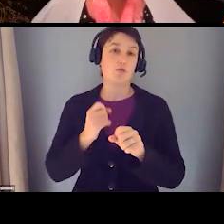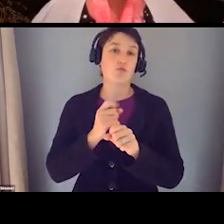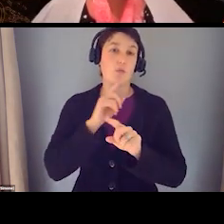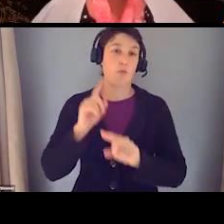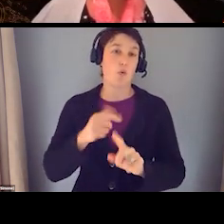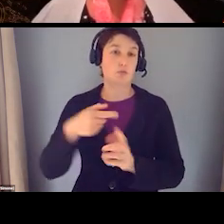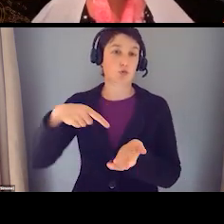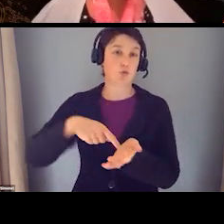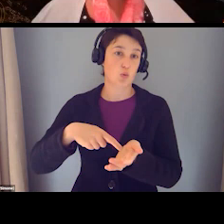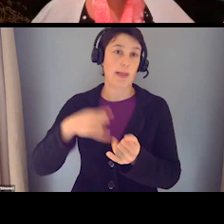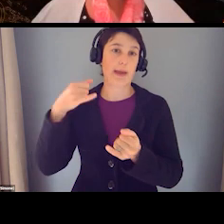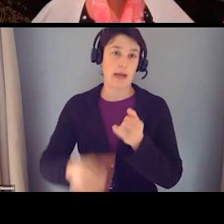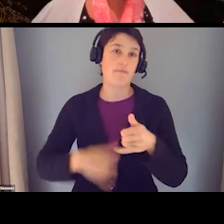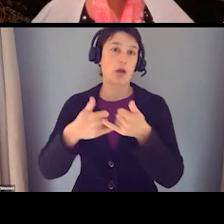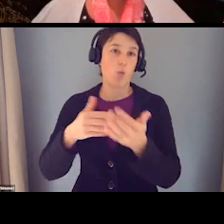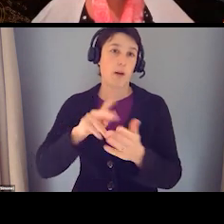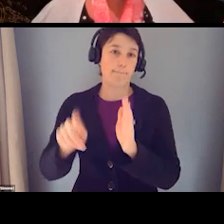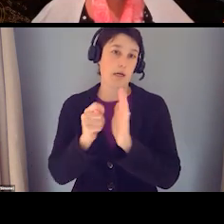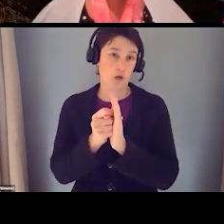when you are finished and totally completed all of your work.